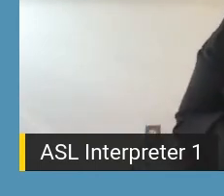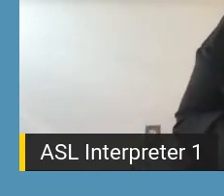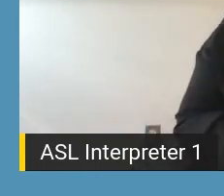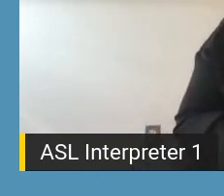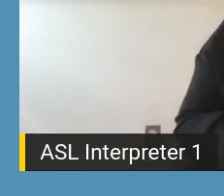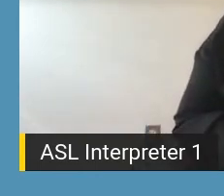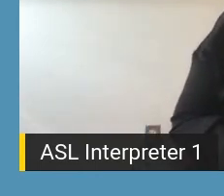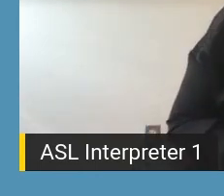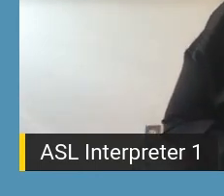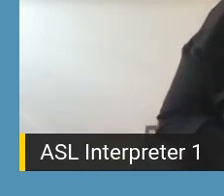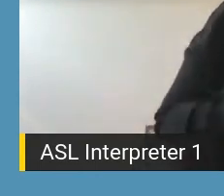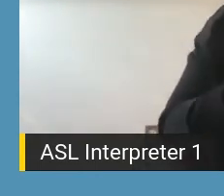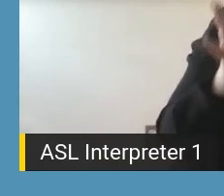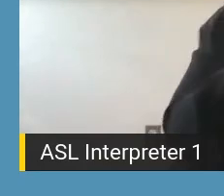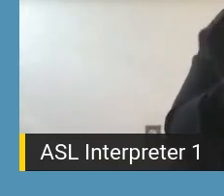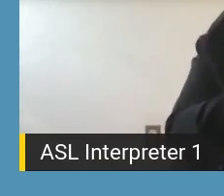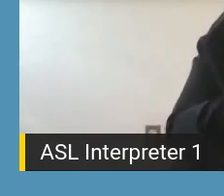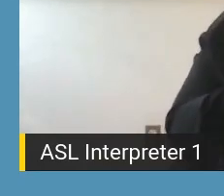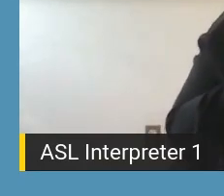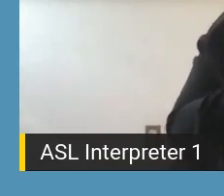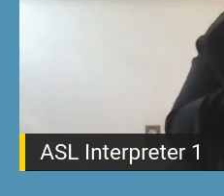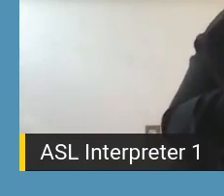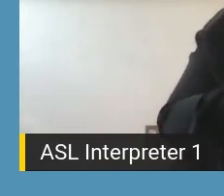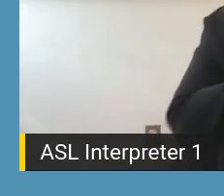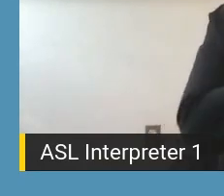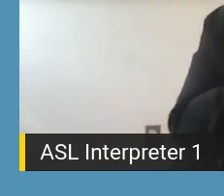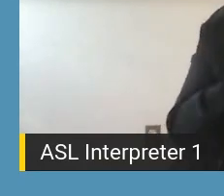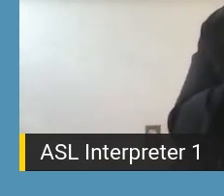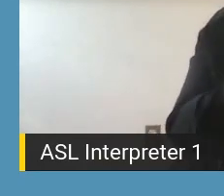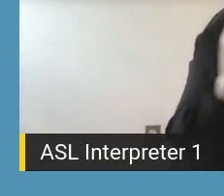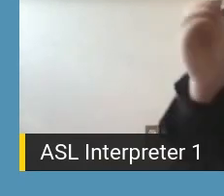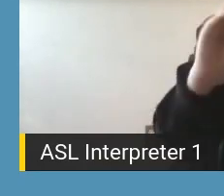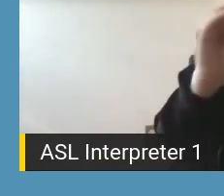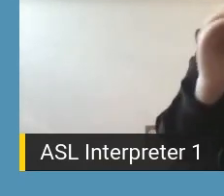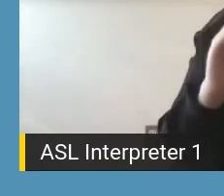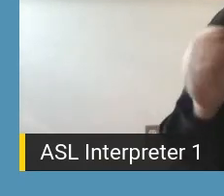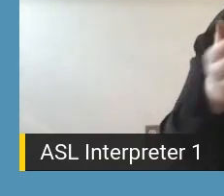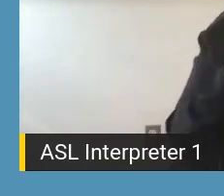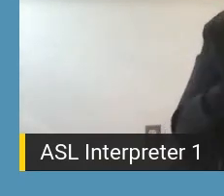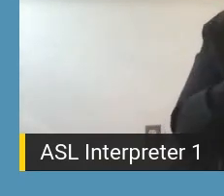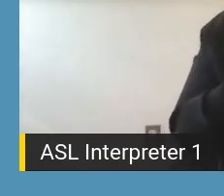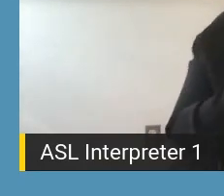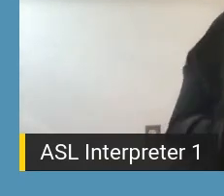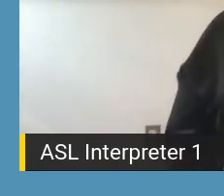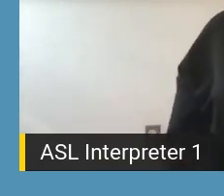actually mean anything. I just, I wrote nonsense words until I got two that I liked.